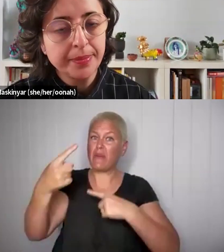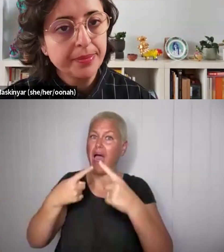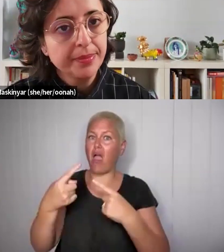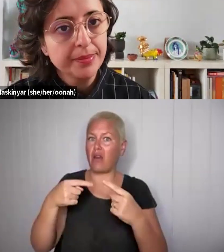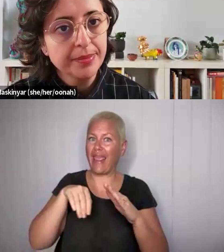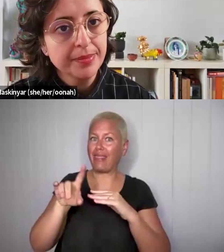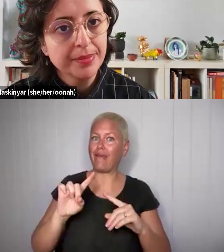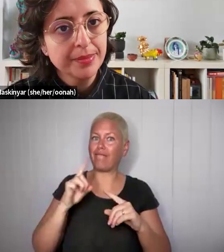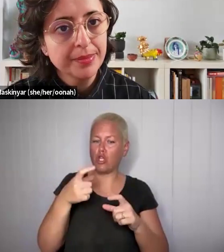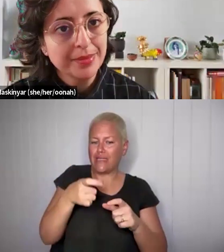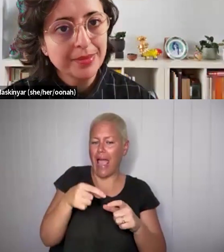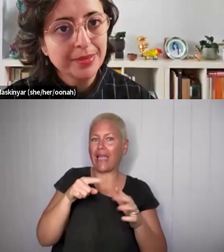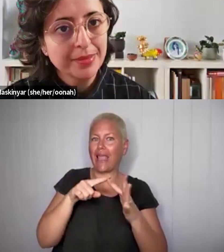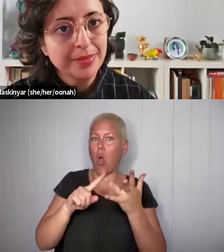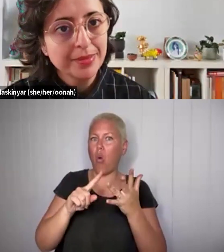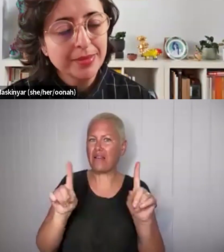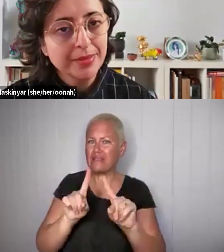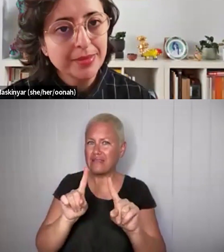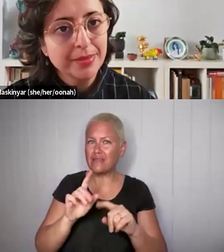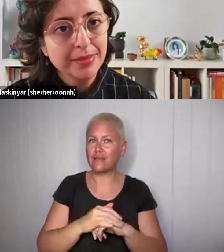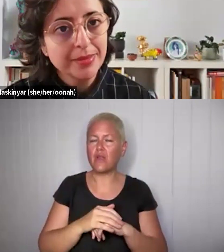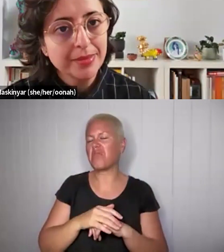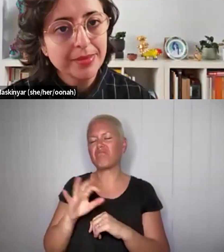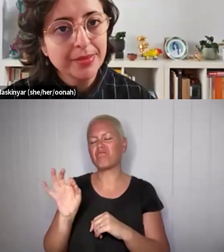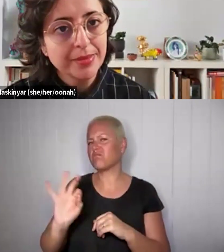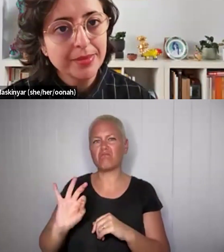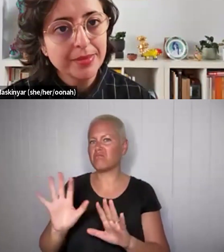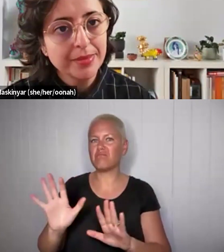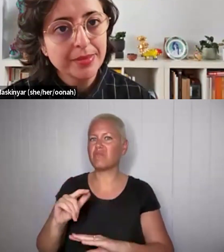Not necessarily. I would say no. We are looking for that ambition at this stage,